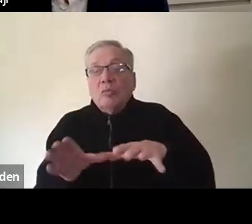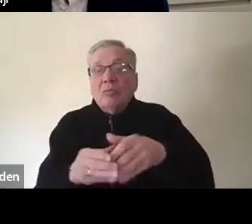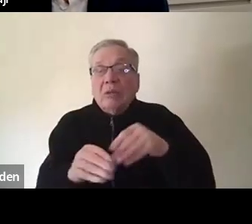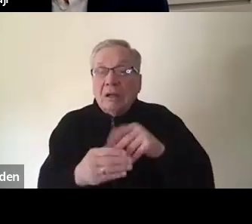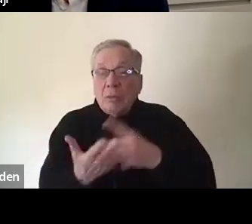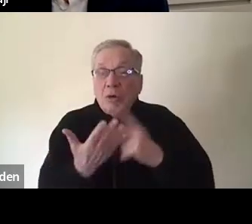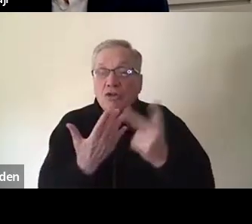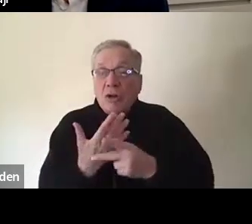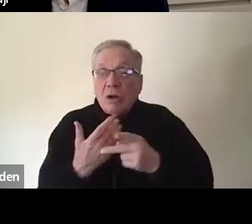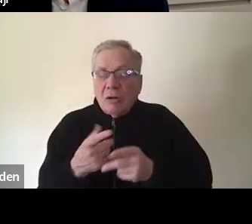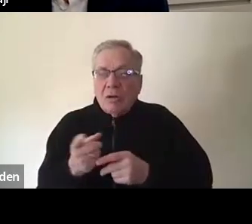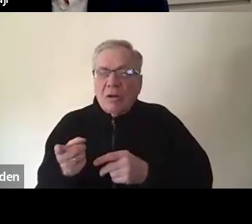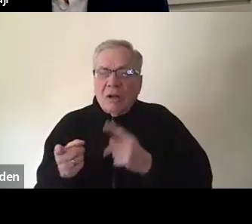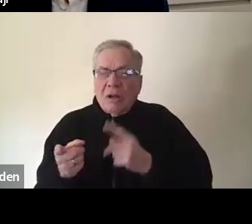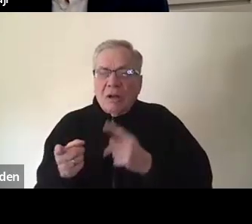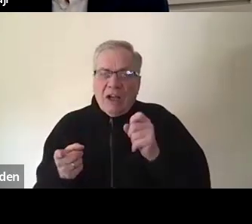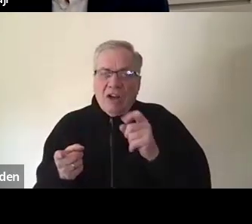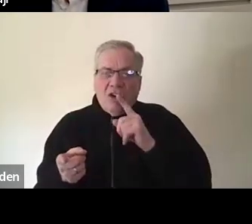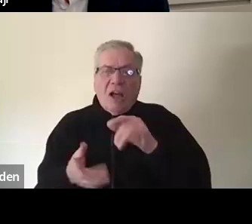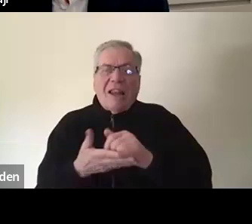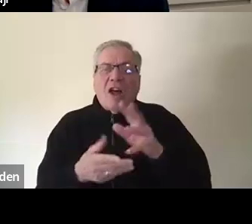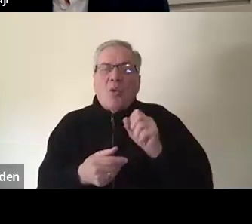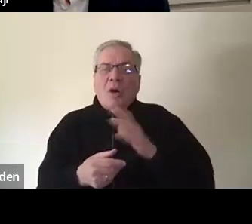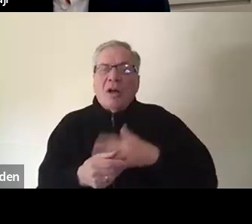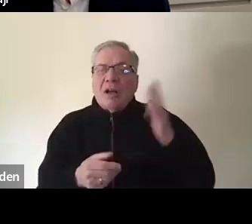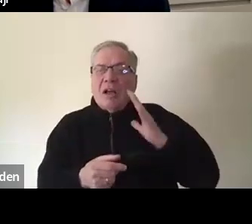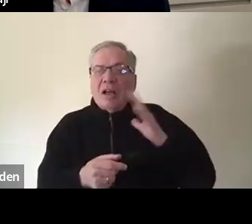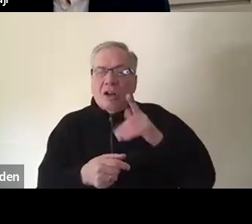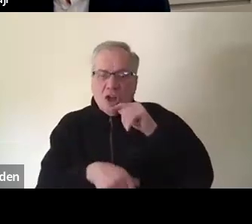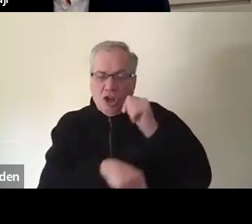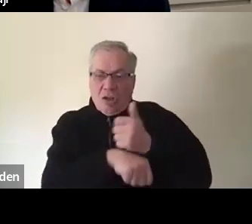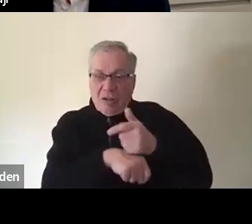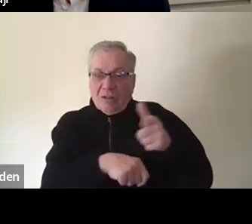Sure, this was primarily done by my former colleague Sonja Cunningham. I got the